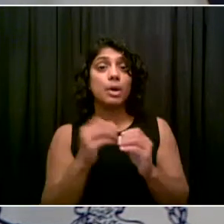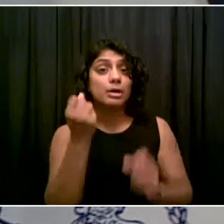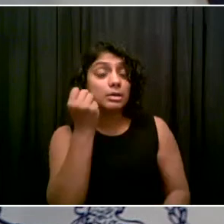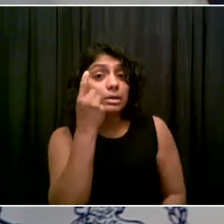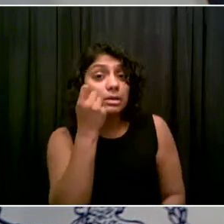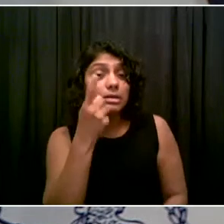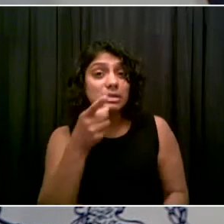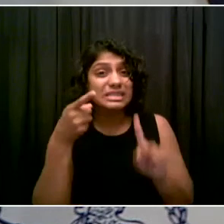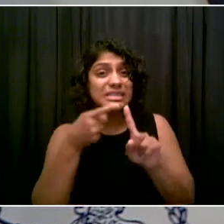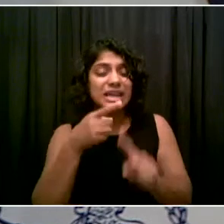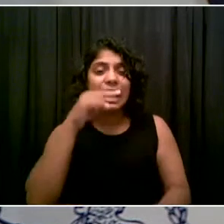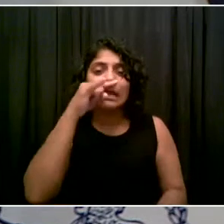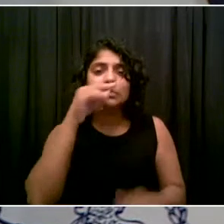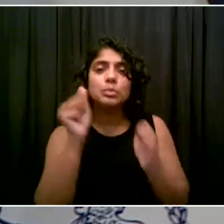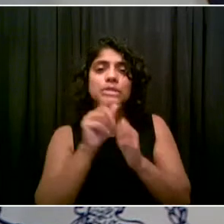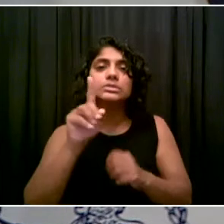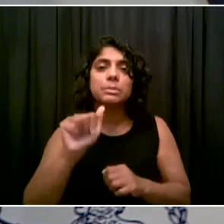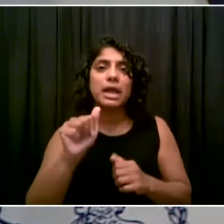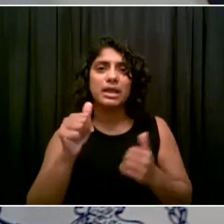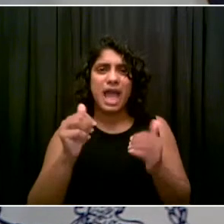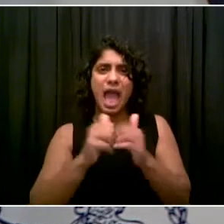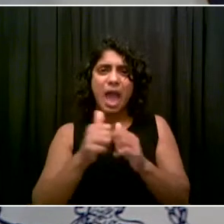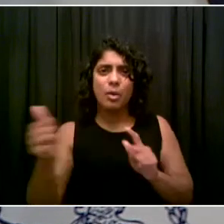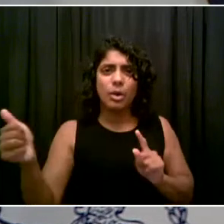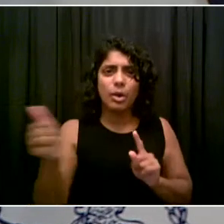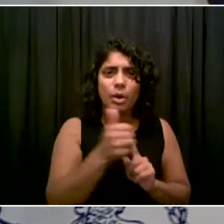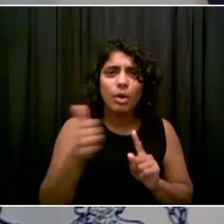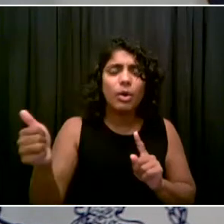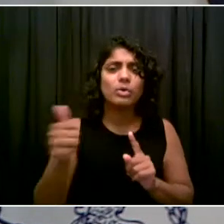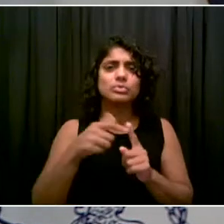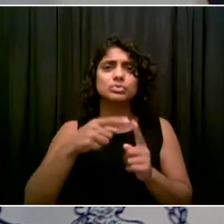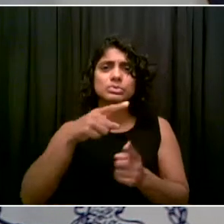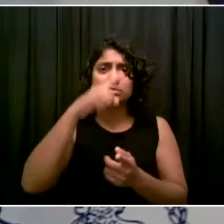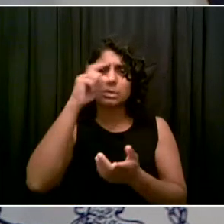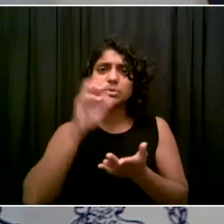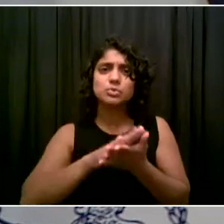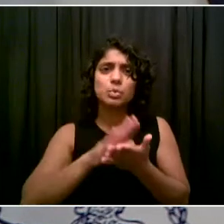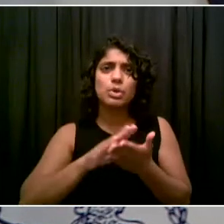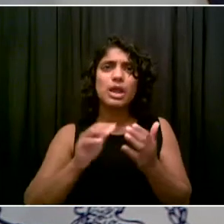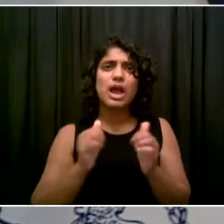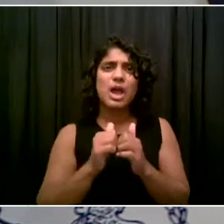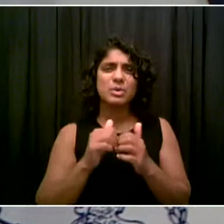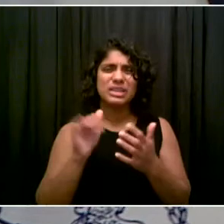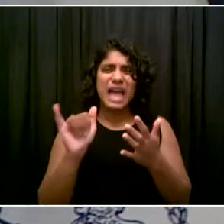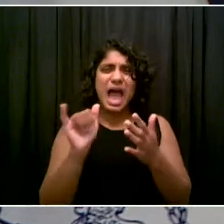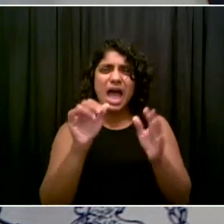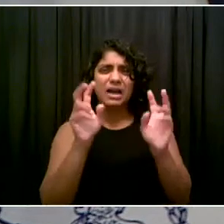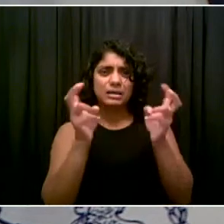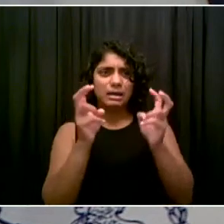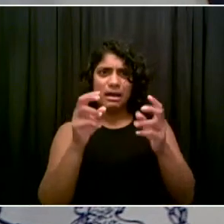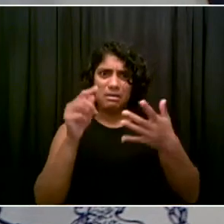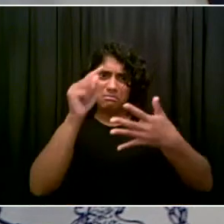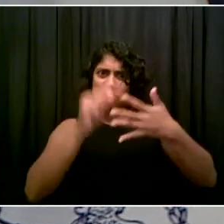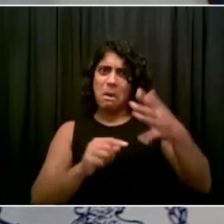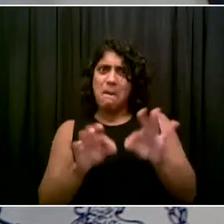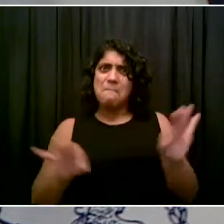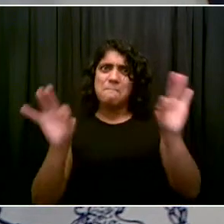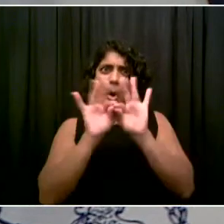STUDENTS WITH DISABILITIES AND THOSE IN TEMPORARY HOUSING RIGHT BEFORE THE PROGRAM LAUNCHED.